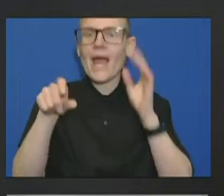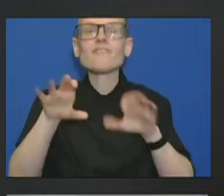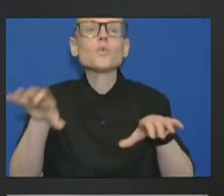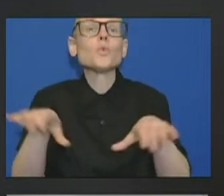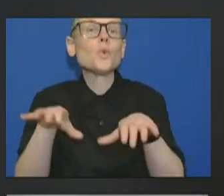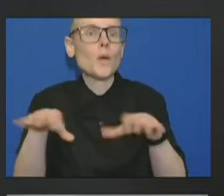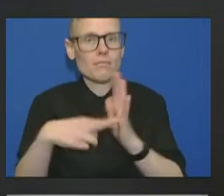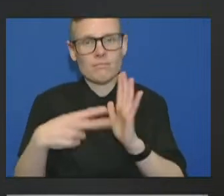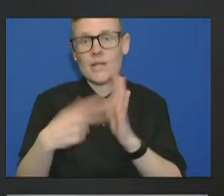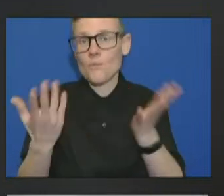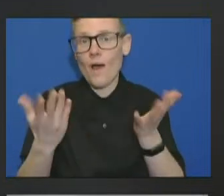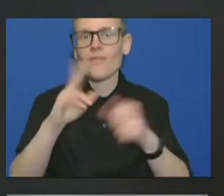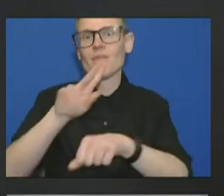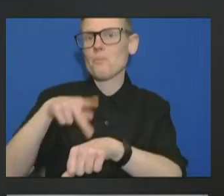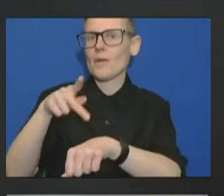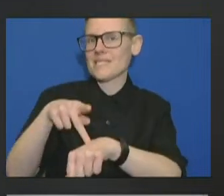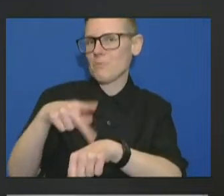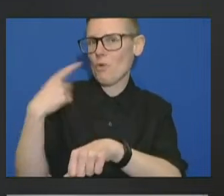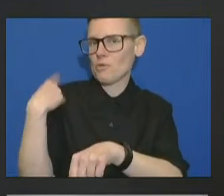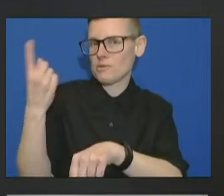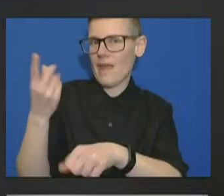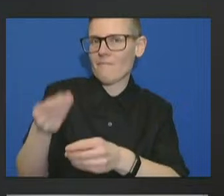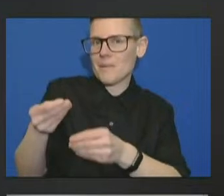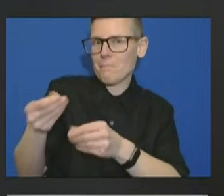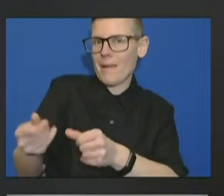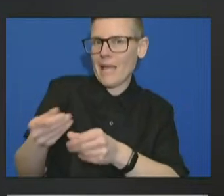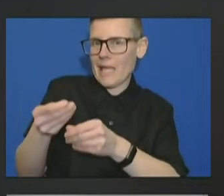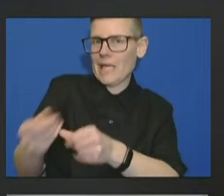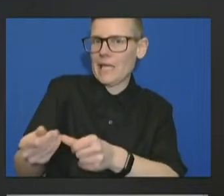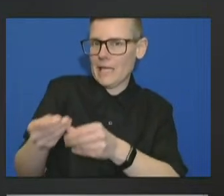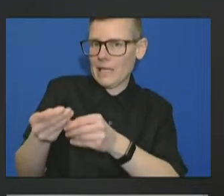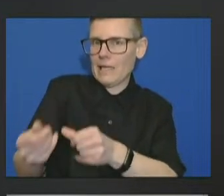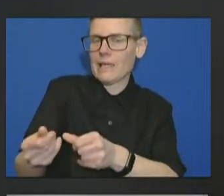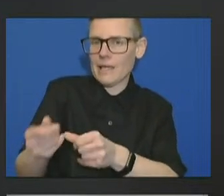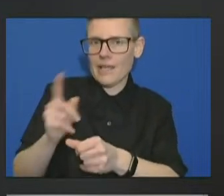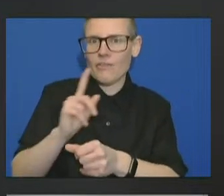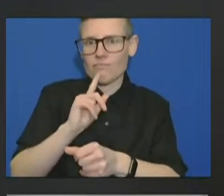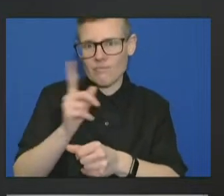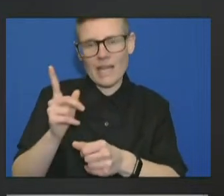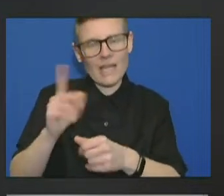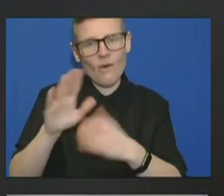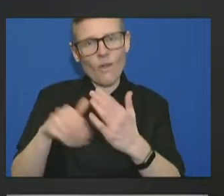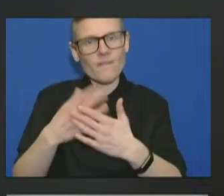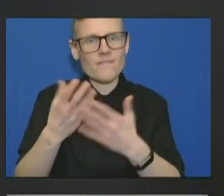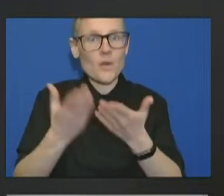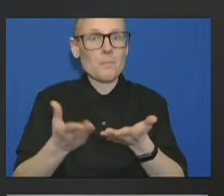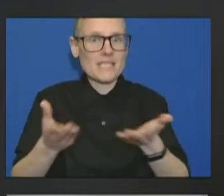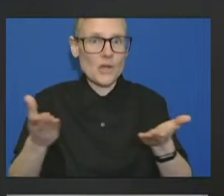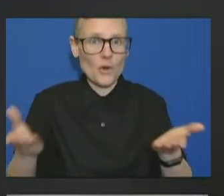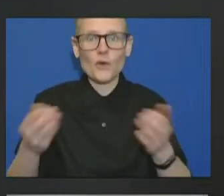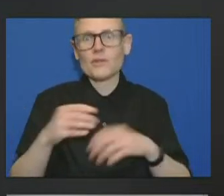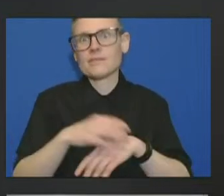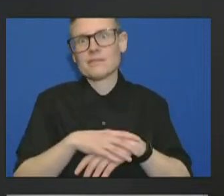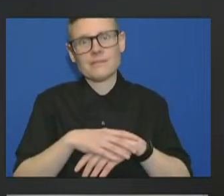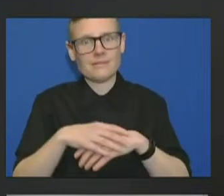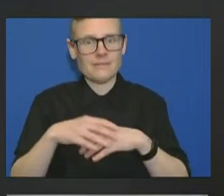They just tell you to do it. The reality is, is that our principals have been picking up